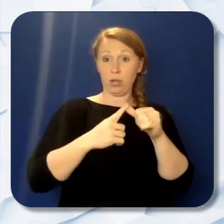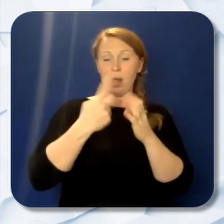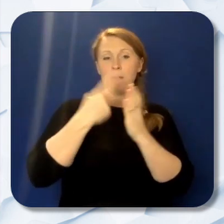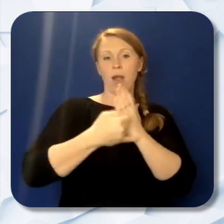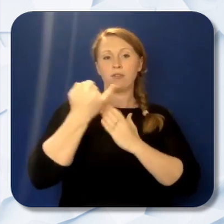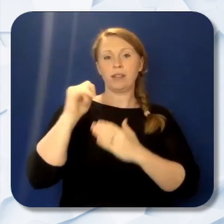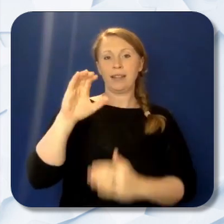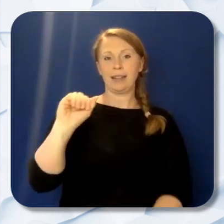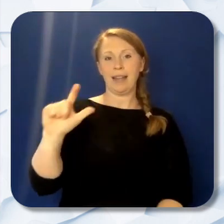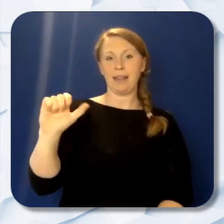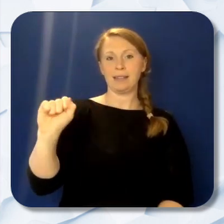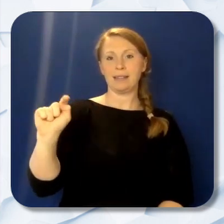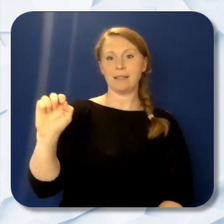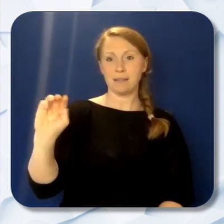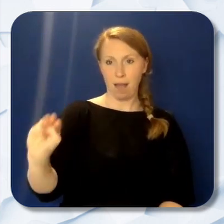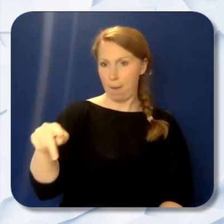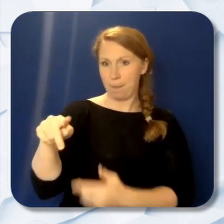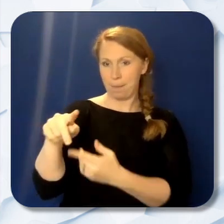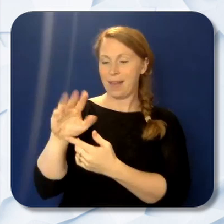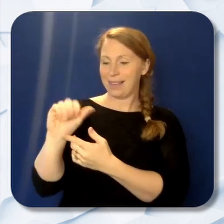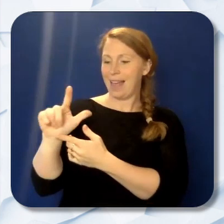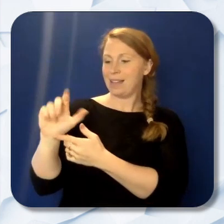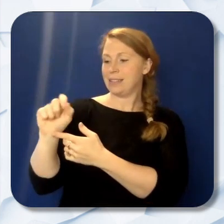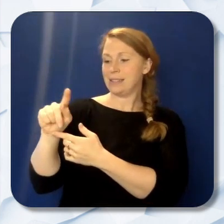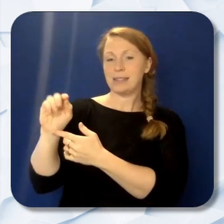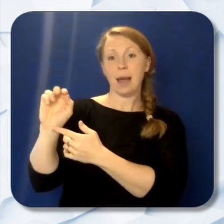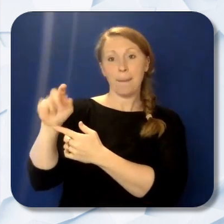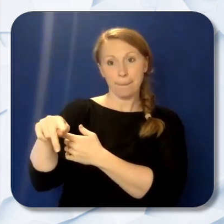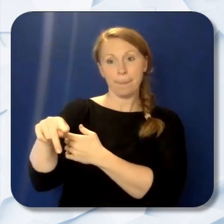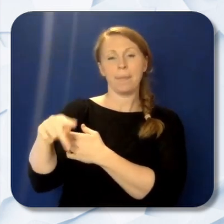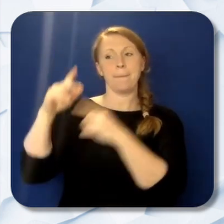which provides violence, prevention programs and mental health trainings, including the Sandy Hook